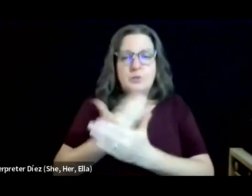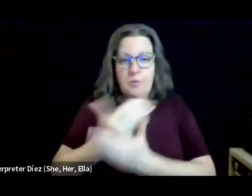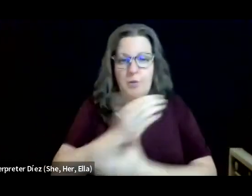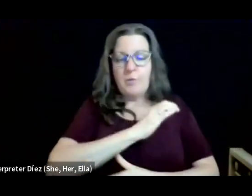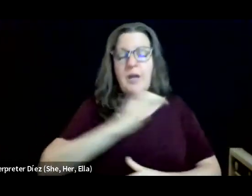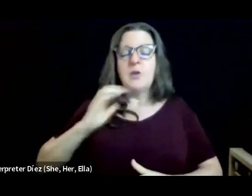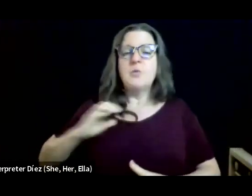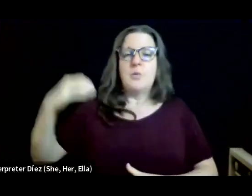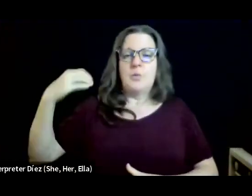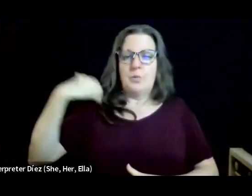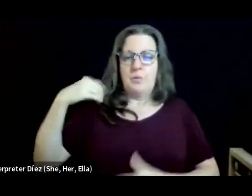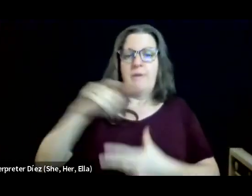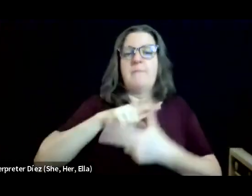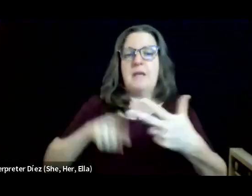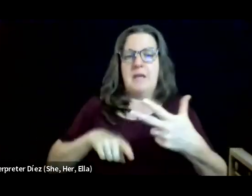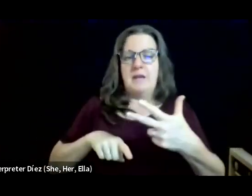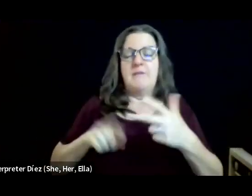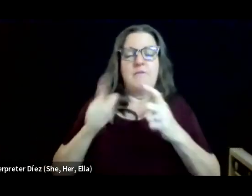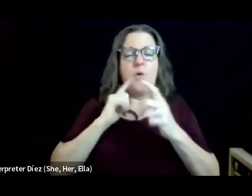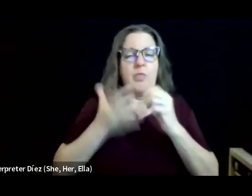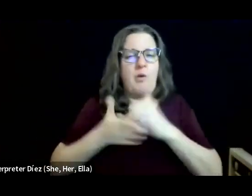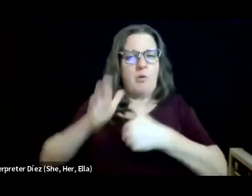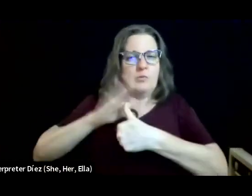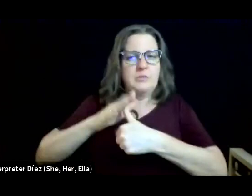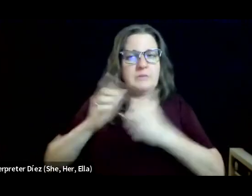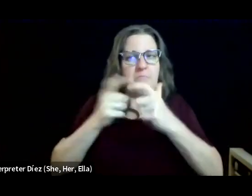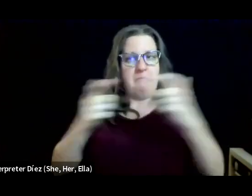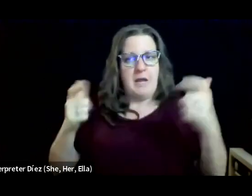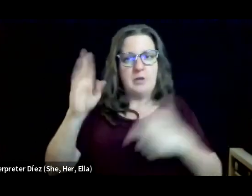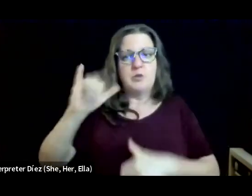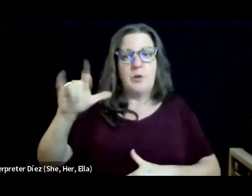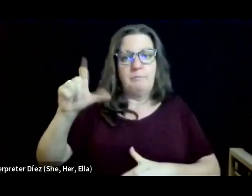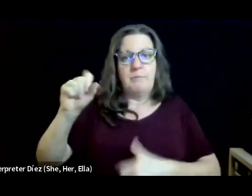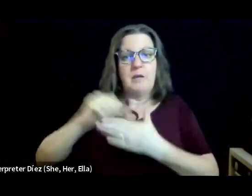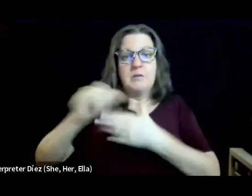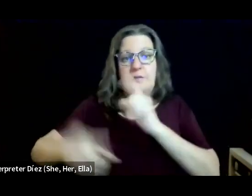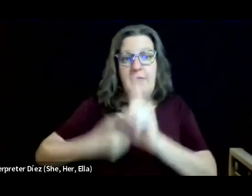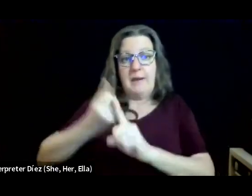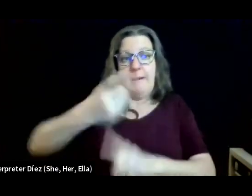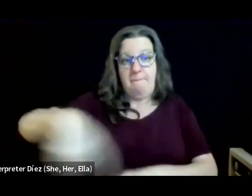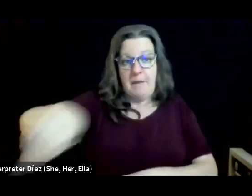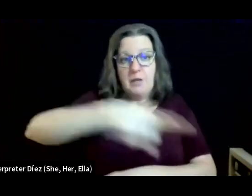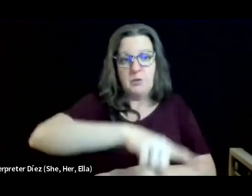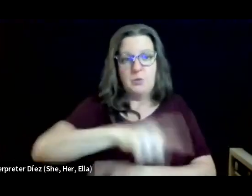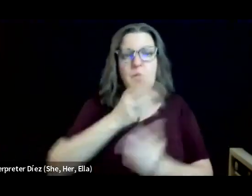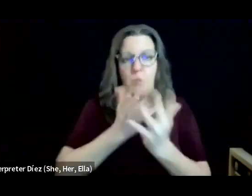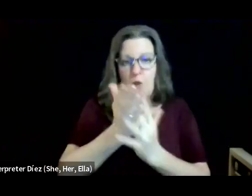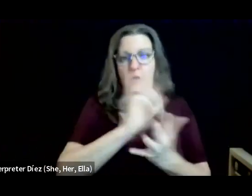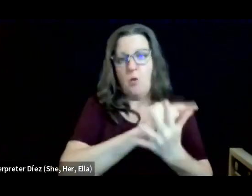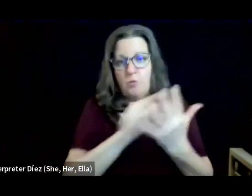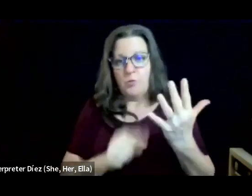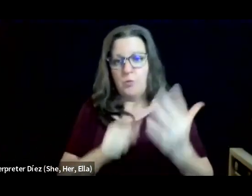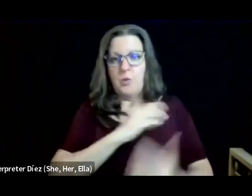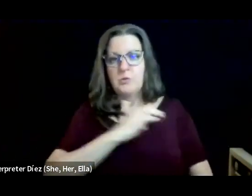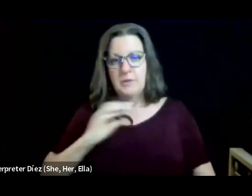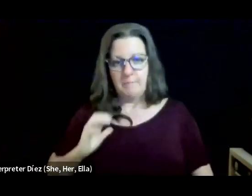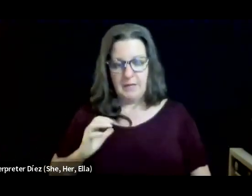that the major bills that impact you will go through. The Higher Education Committee